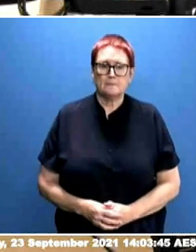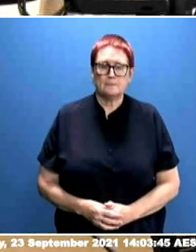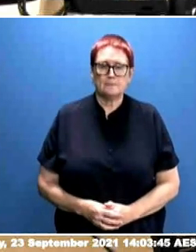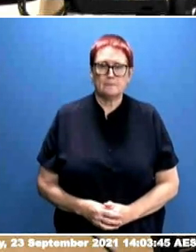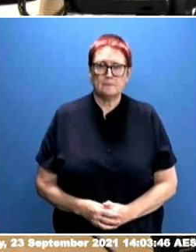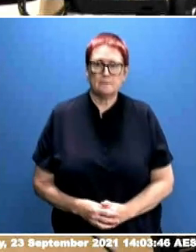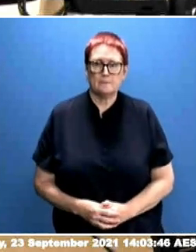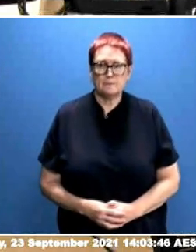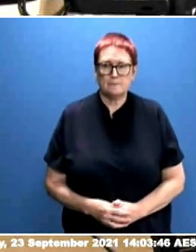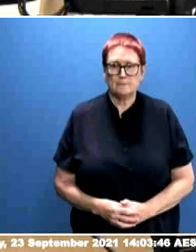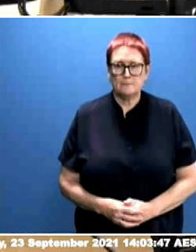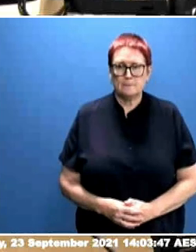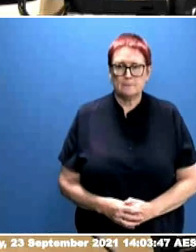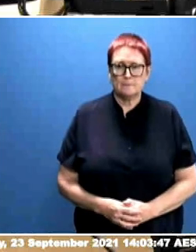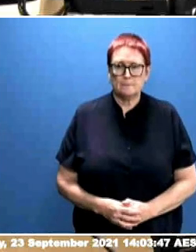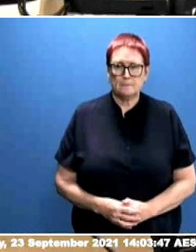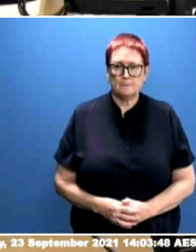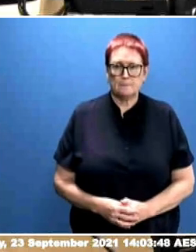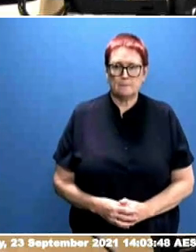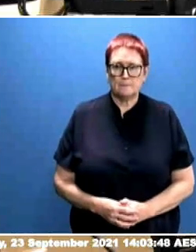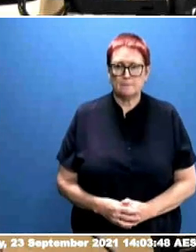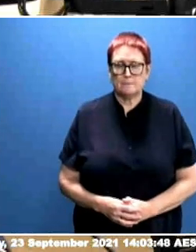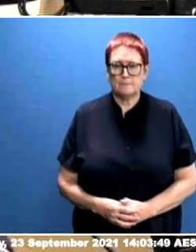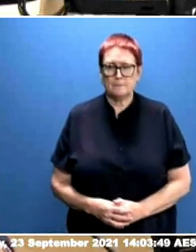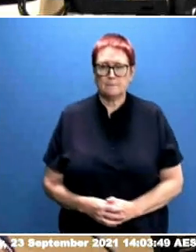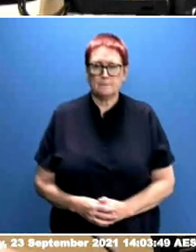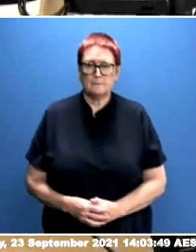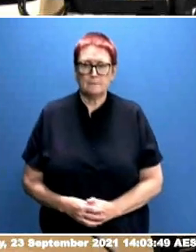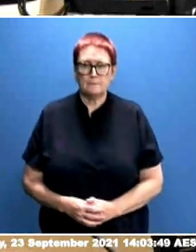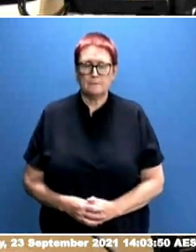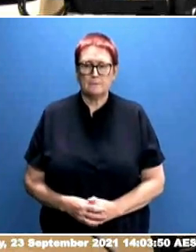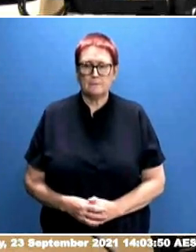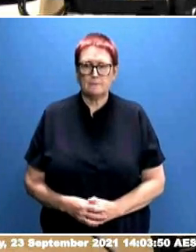If I could ask you if you could commence by confirming for us